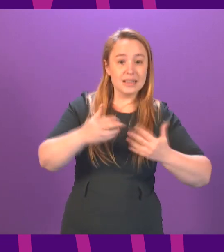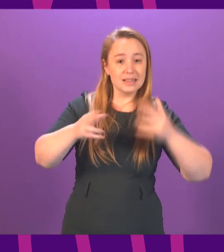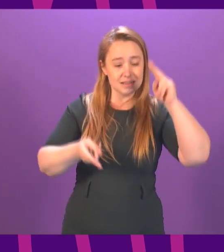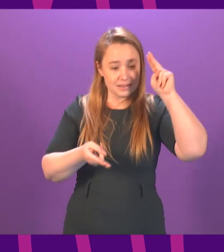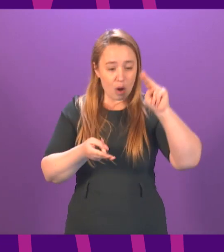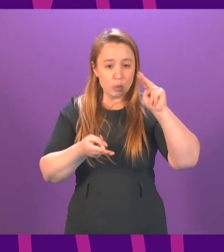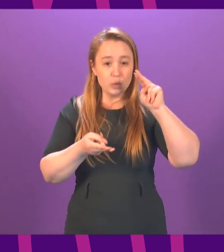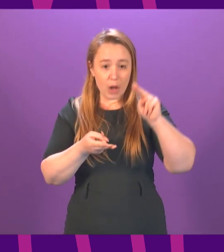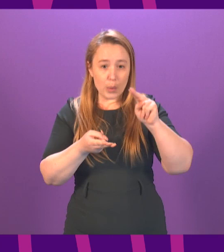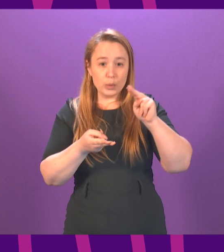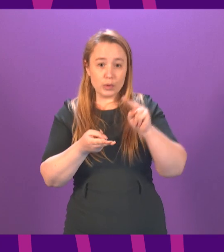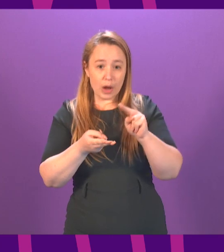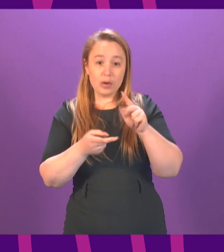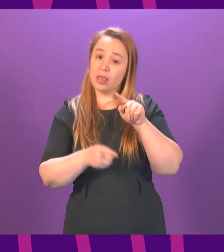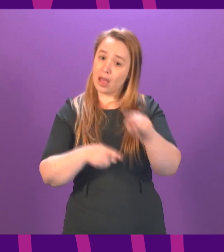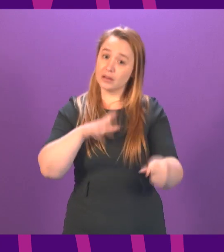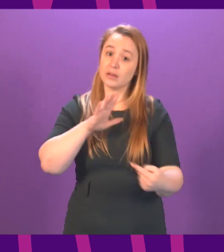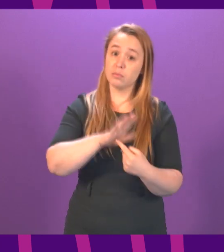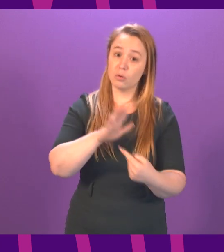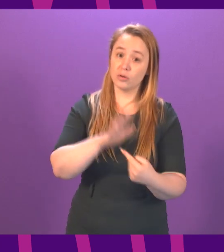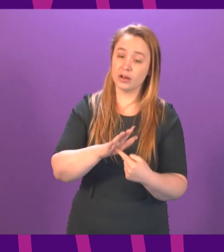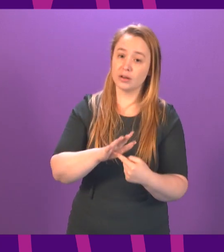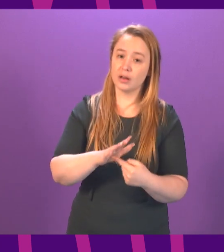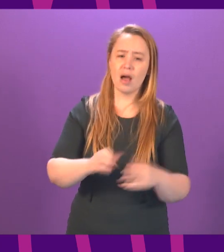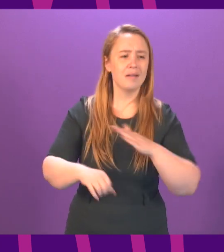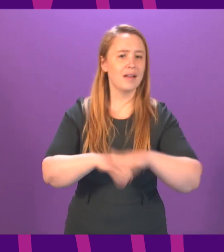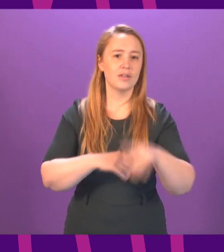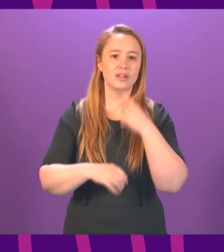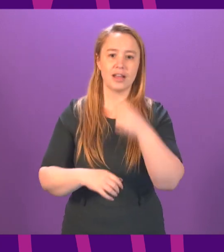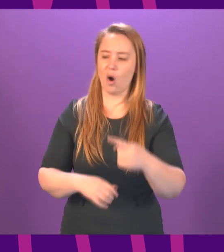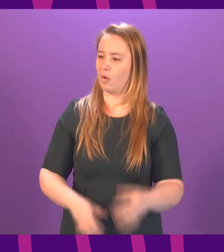I will never stand here and say that there is not more that we can do, more things that we should